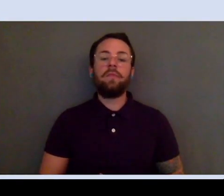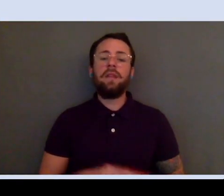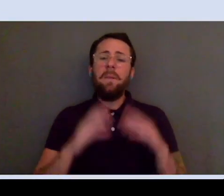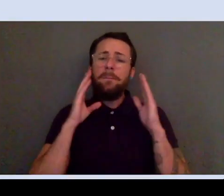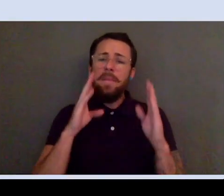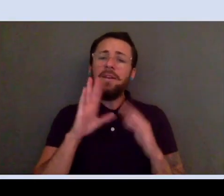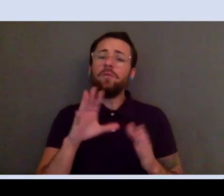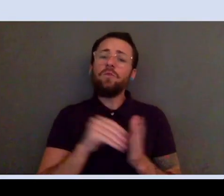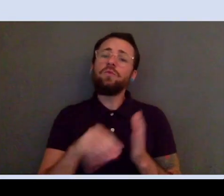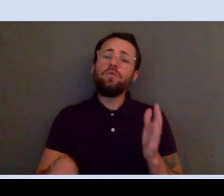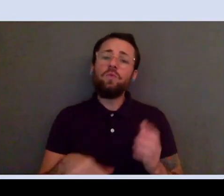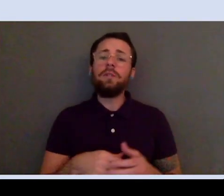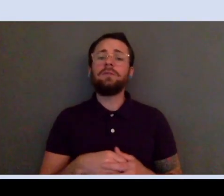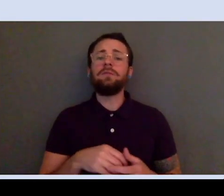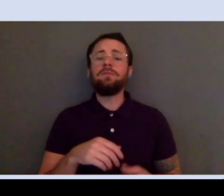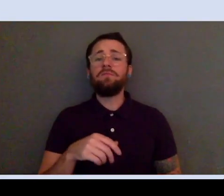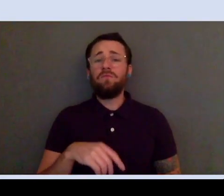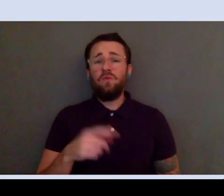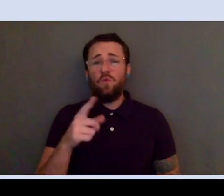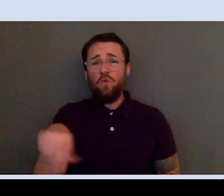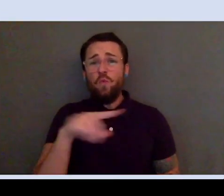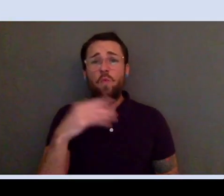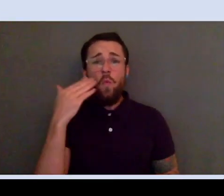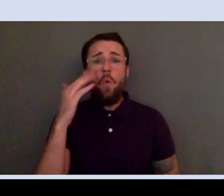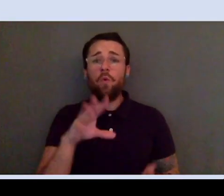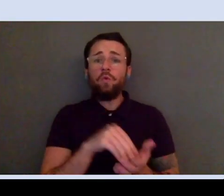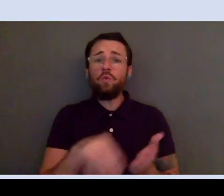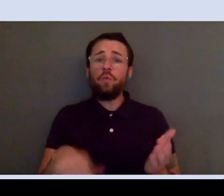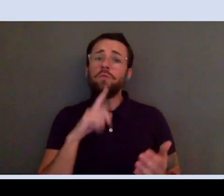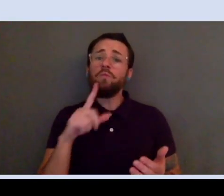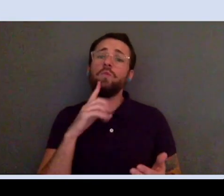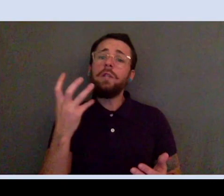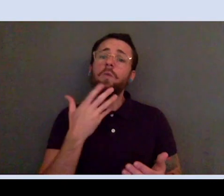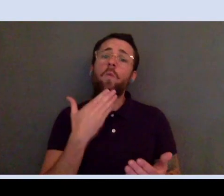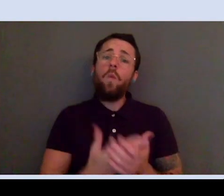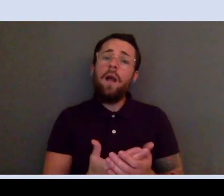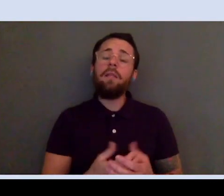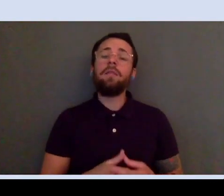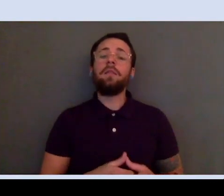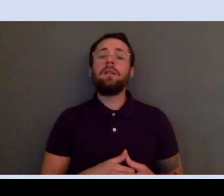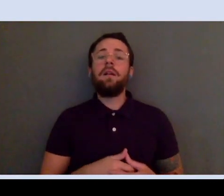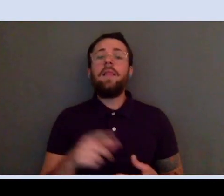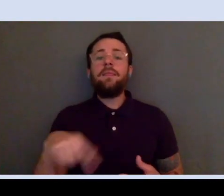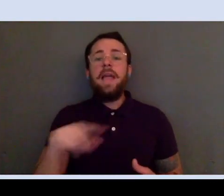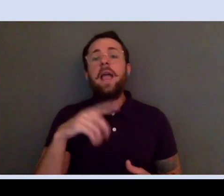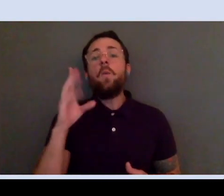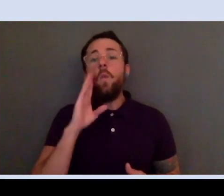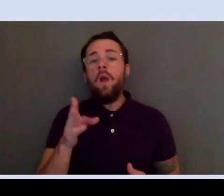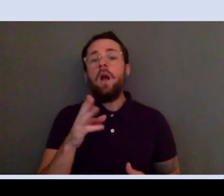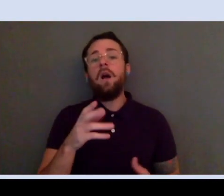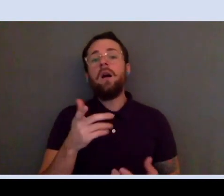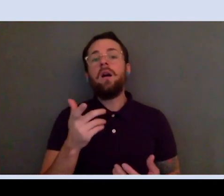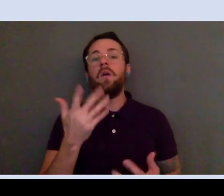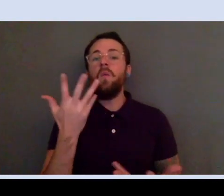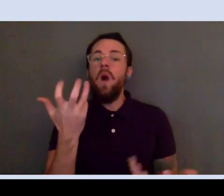Not boys and agains because that sits on the binary fallacy.